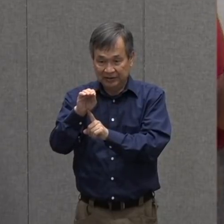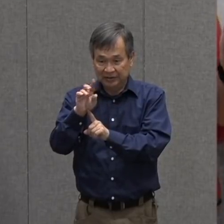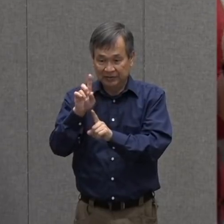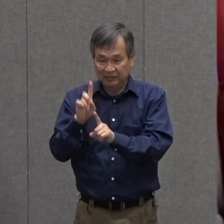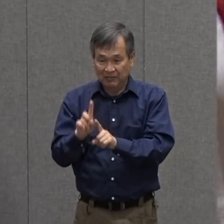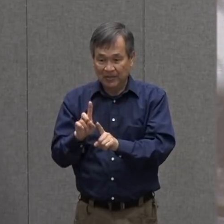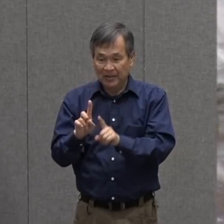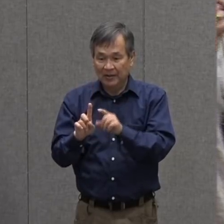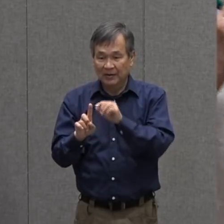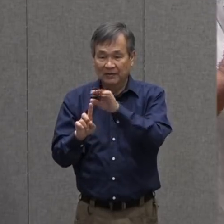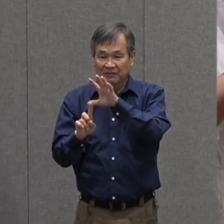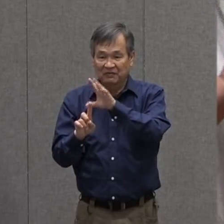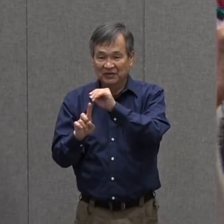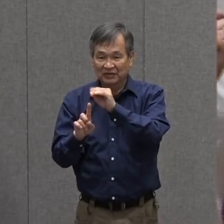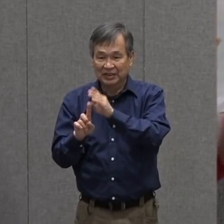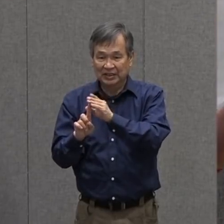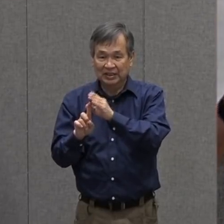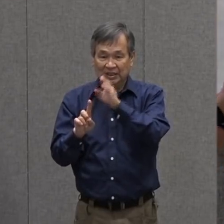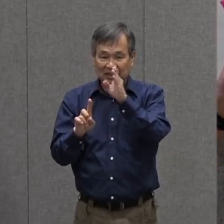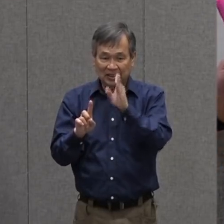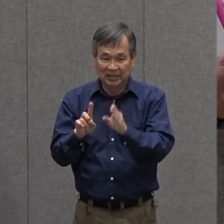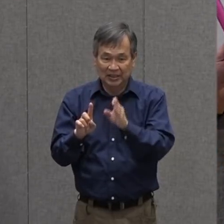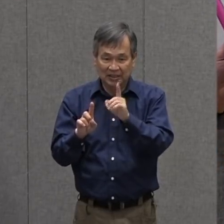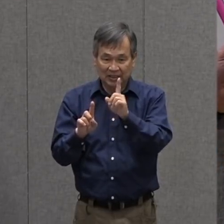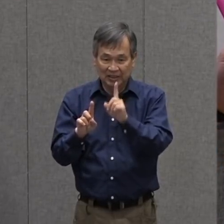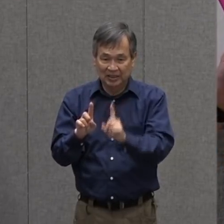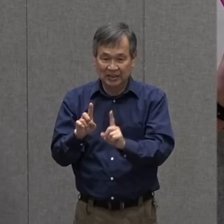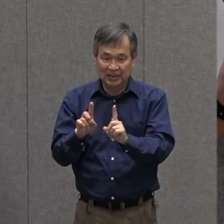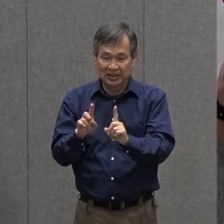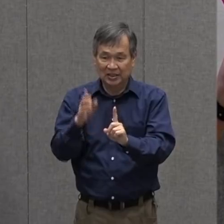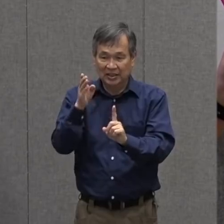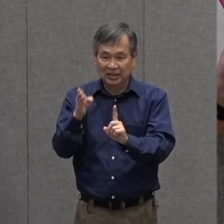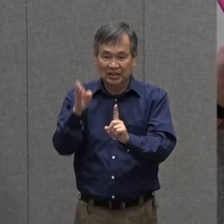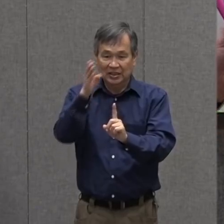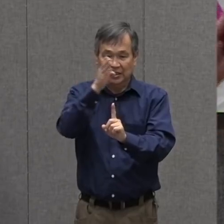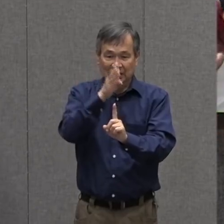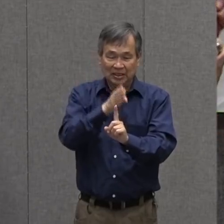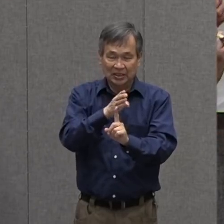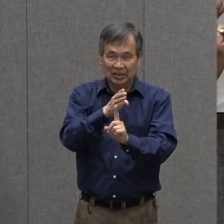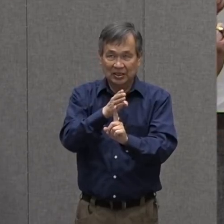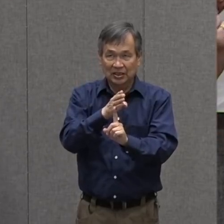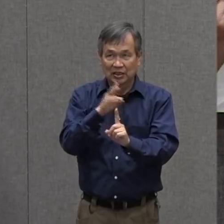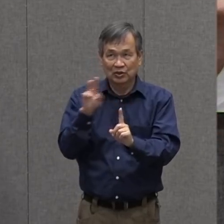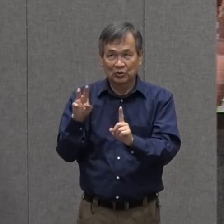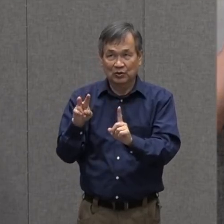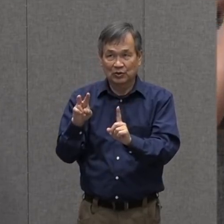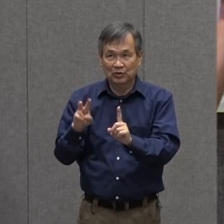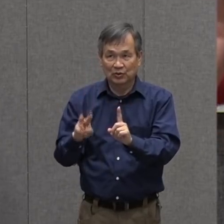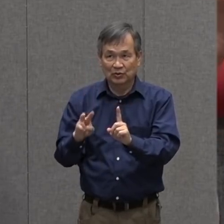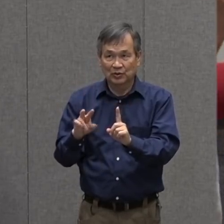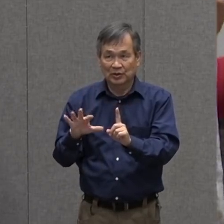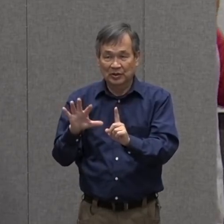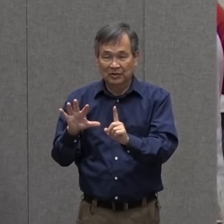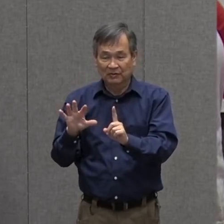What if I did 50 more? Well, this time we're really counting big numbers, aren't we? So 200,